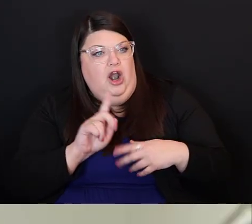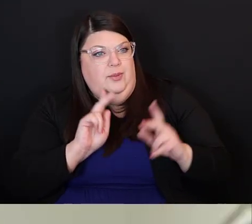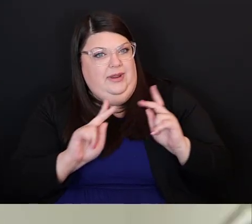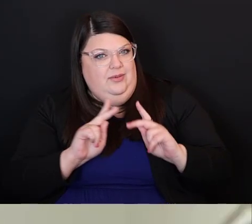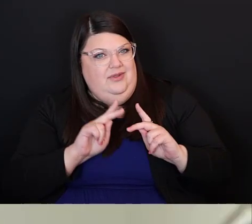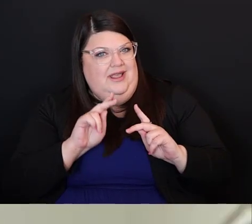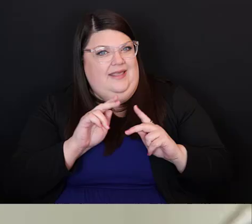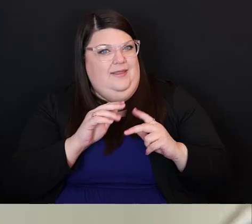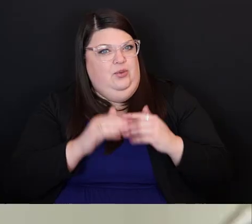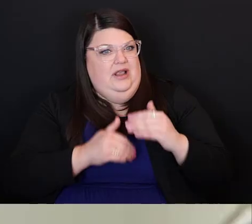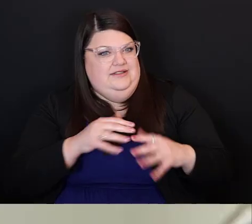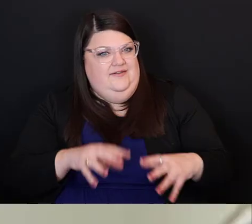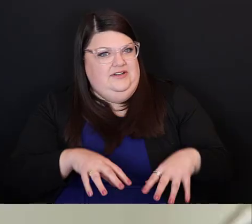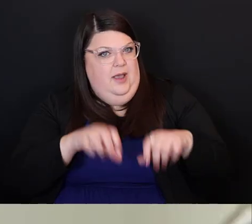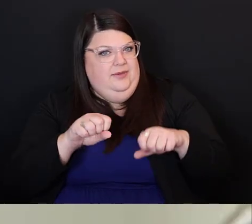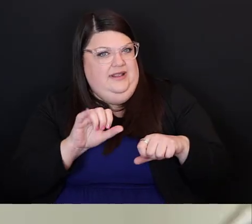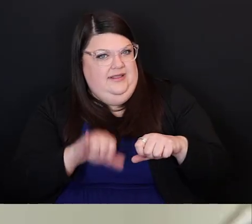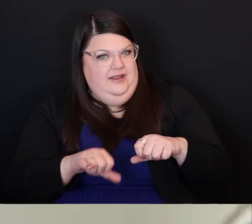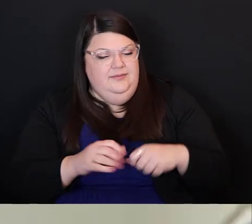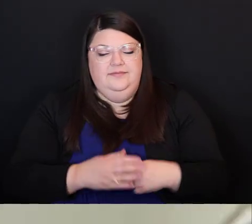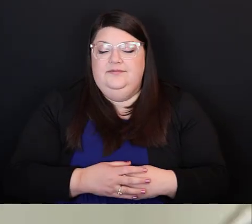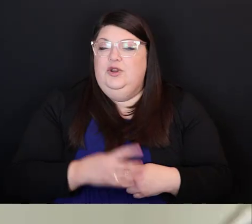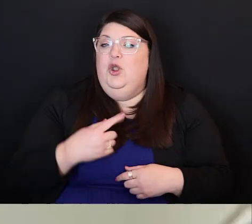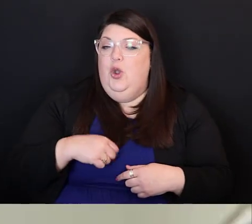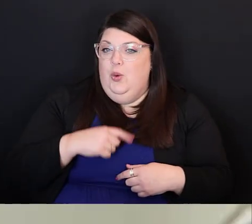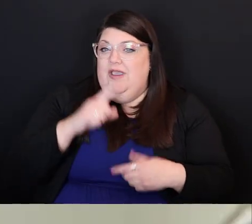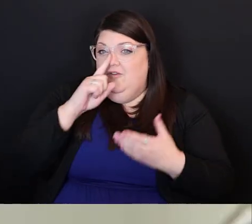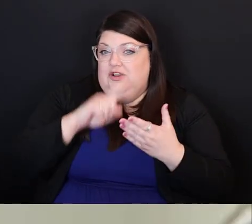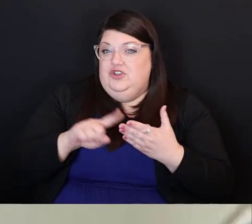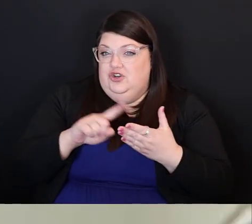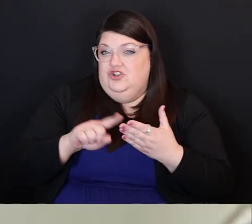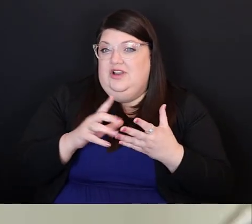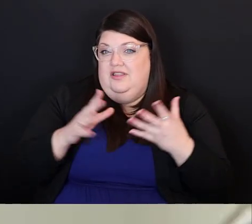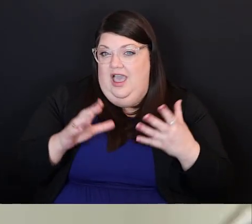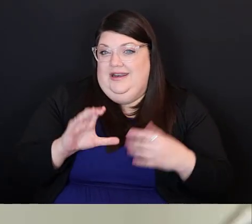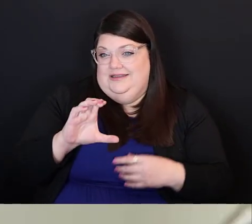Well, we have a lot of research at CT on this and it's quite popular already.